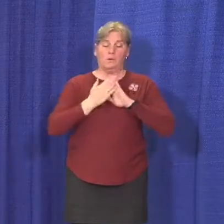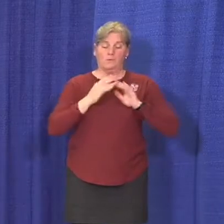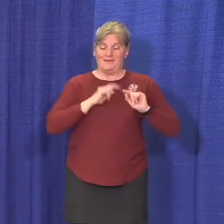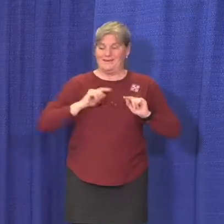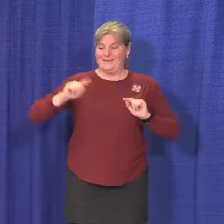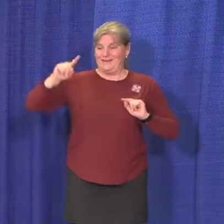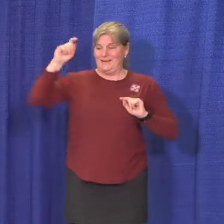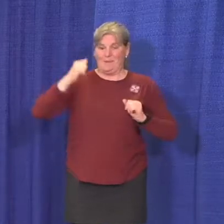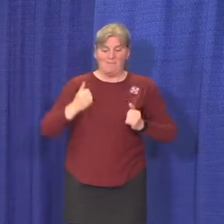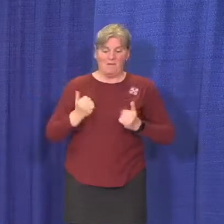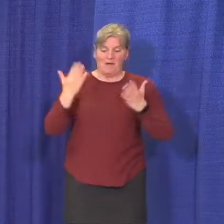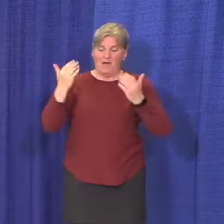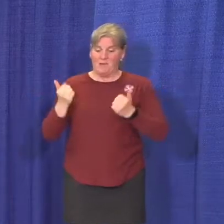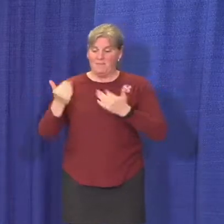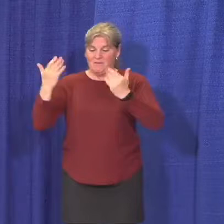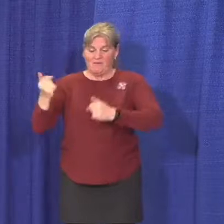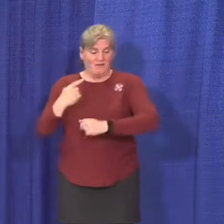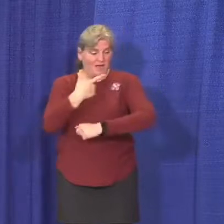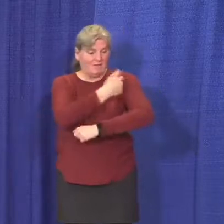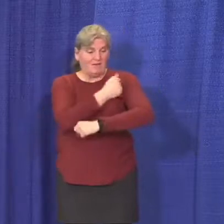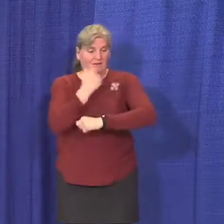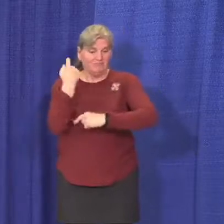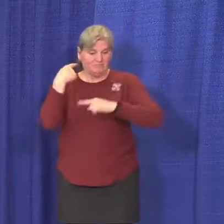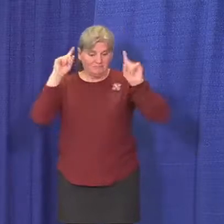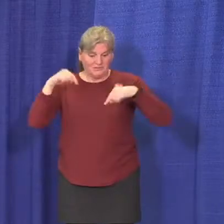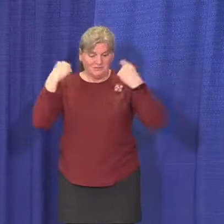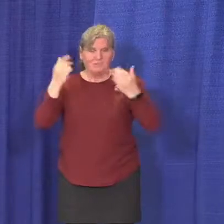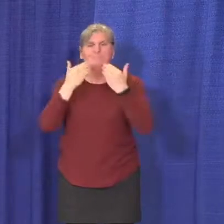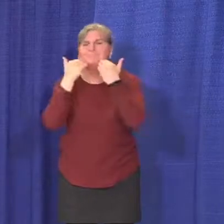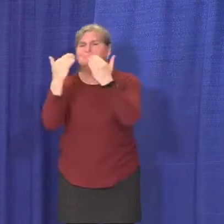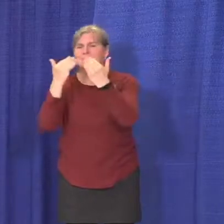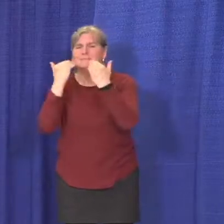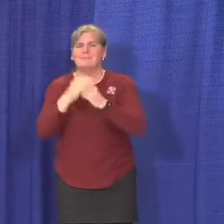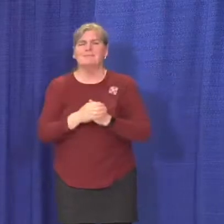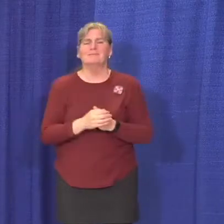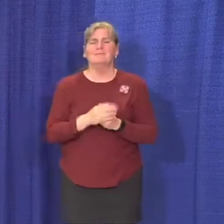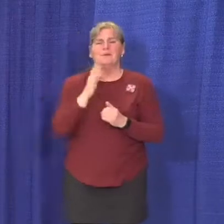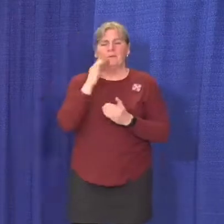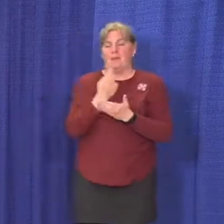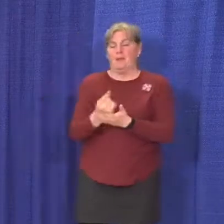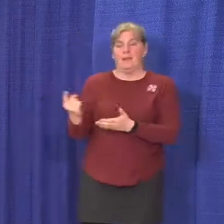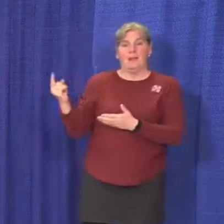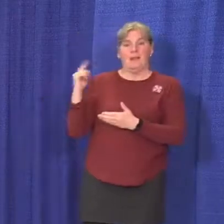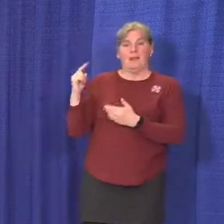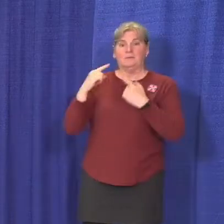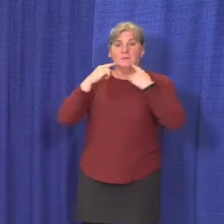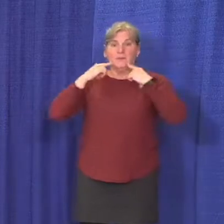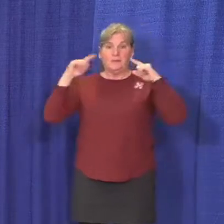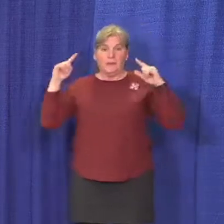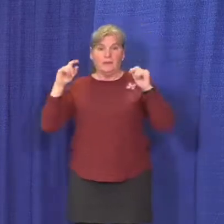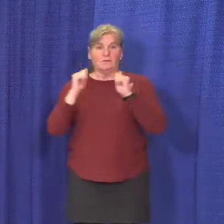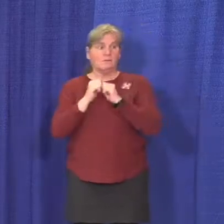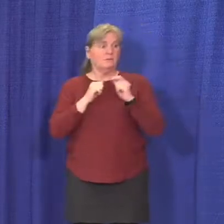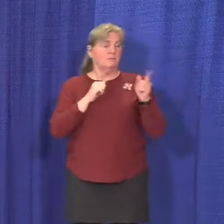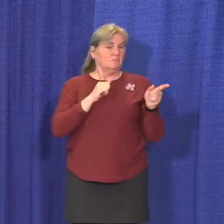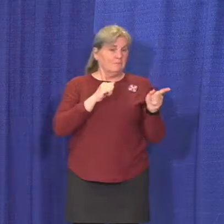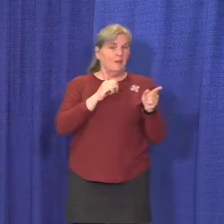have helped us rollout the vaccine so successfully. Since our announcement with